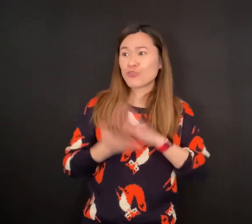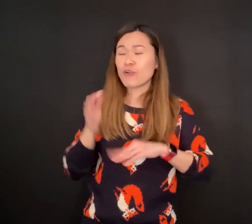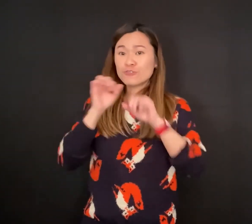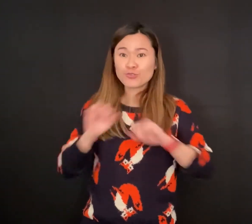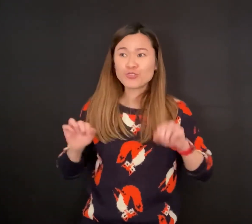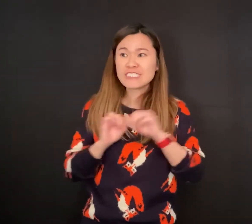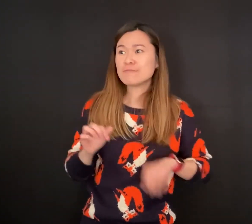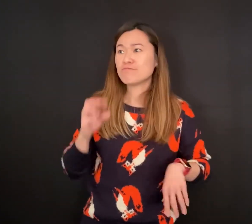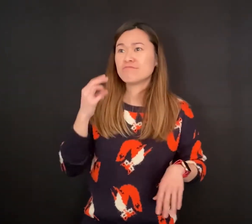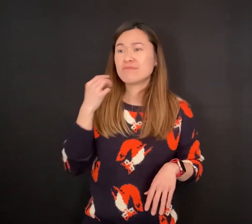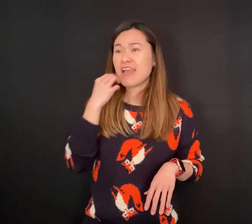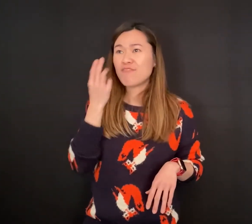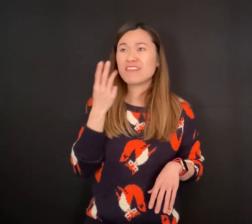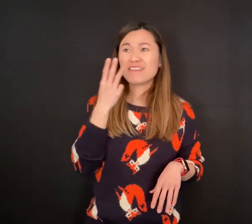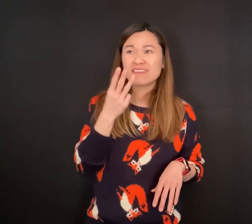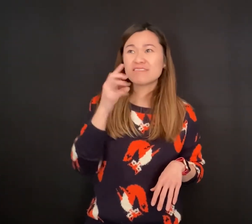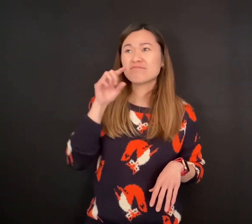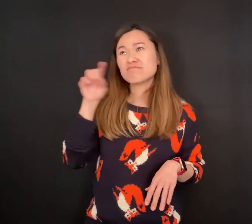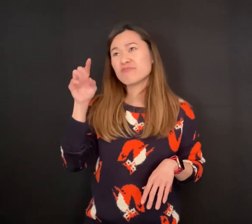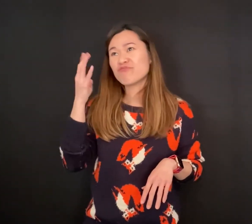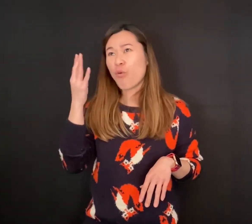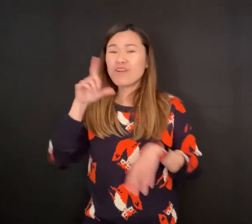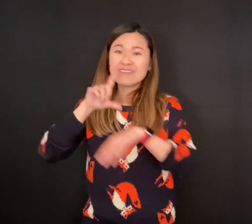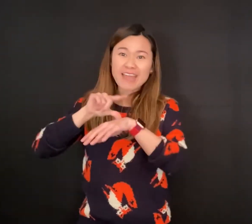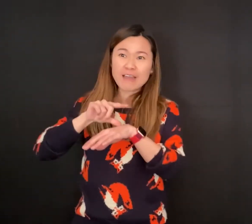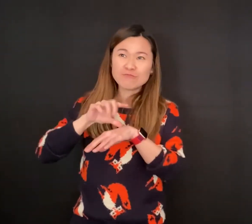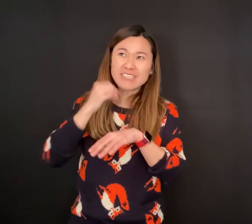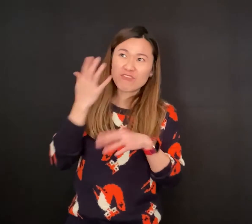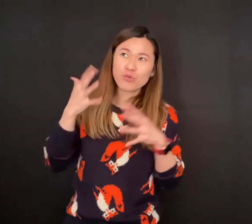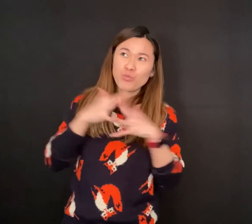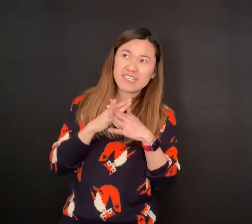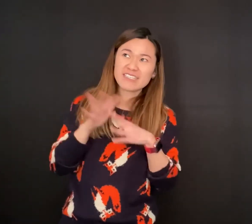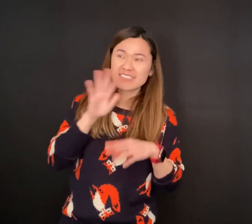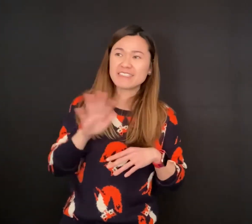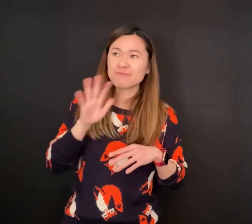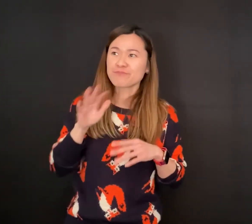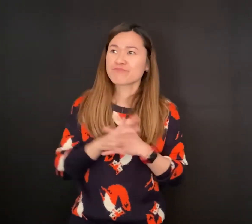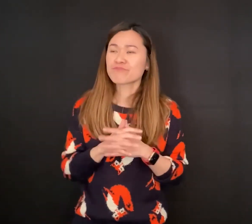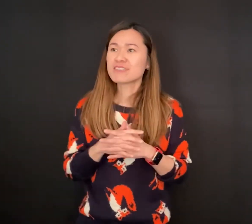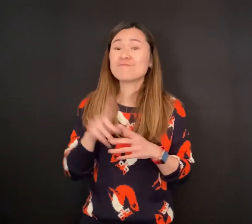I need to go to the gym, three or four times a week.